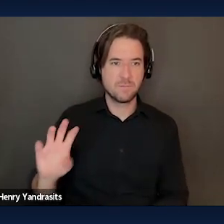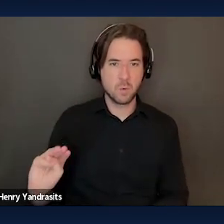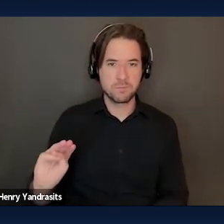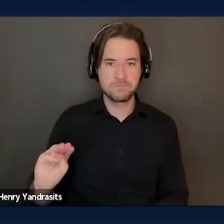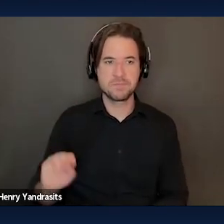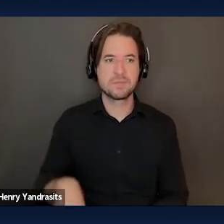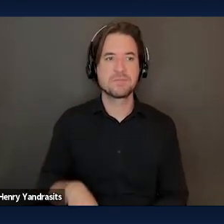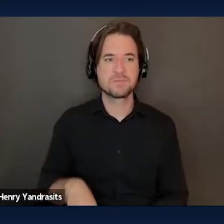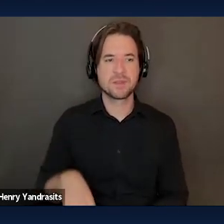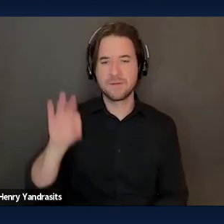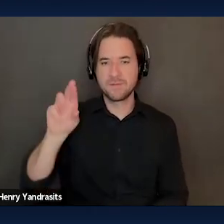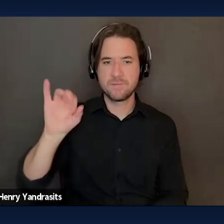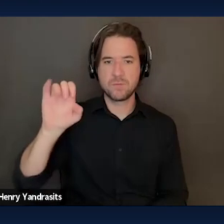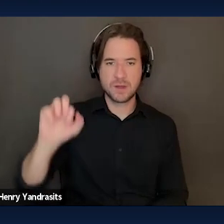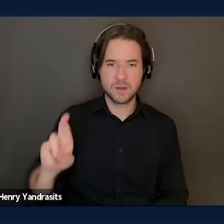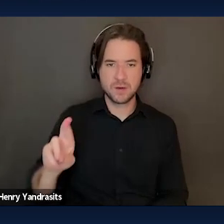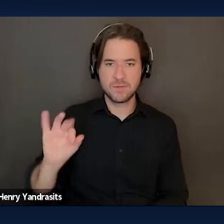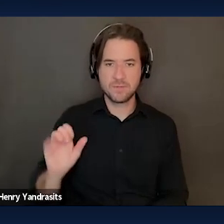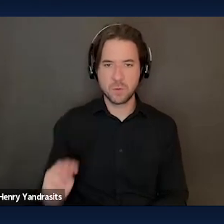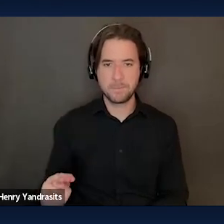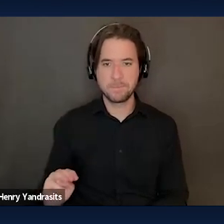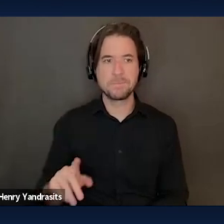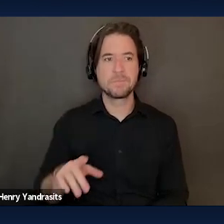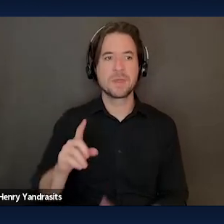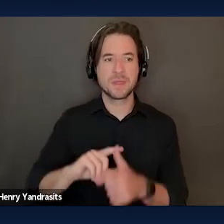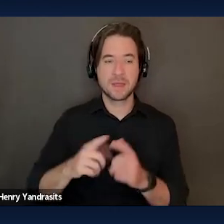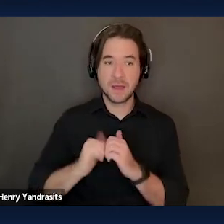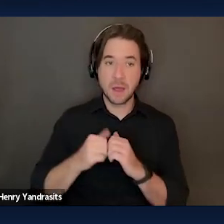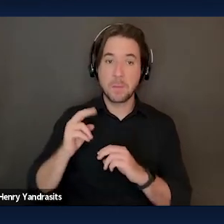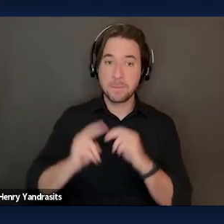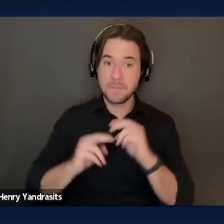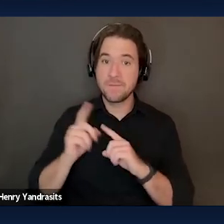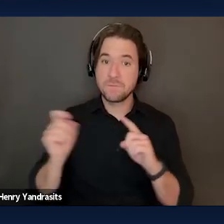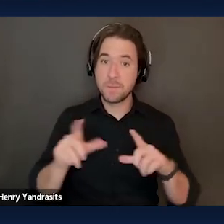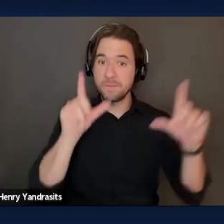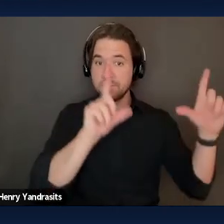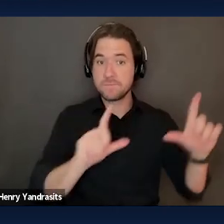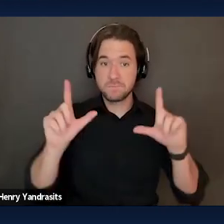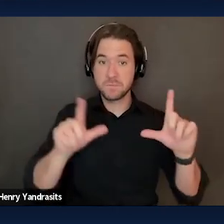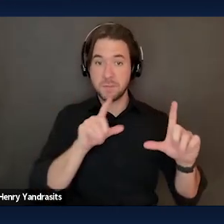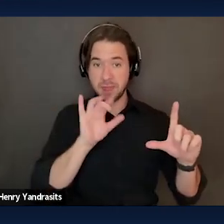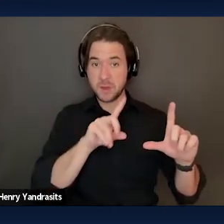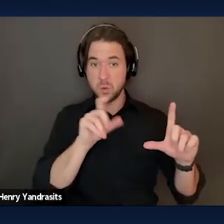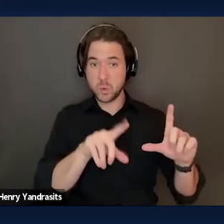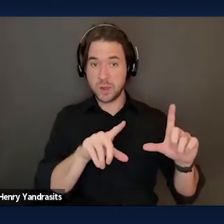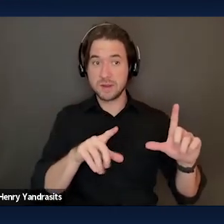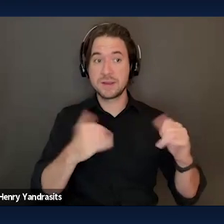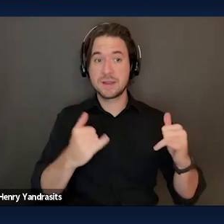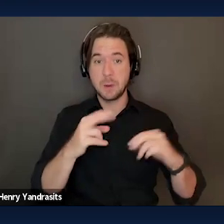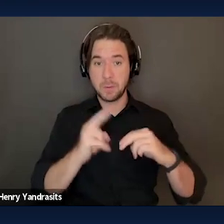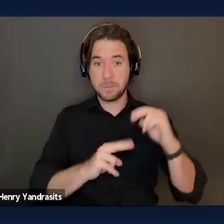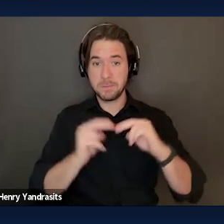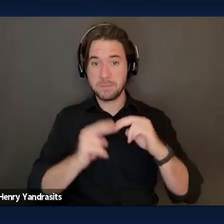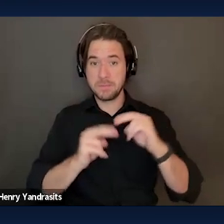And then how we build out from. the frame of the question is through this memorable approach.